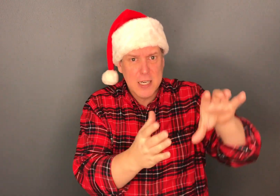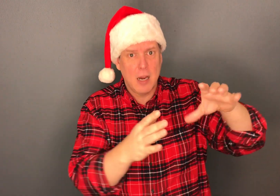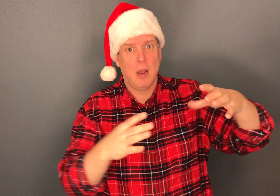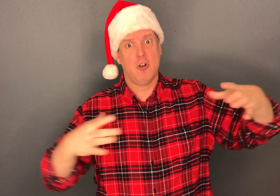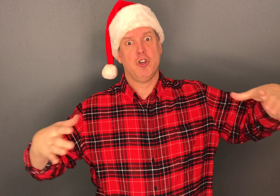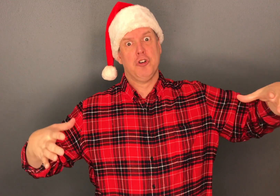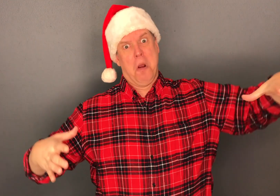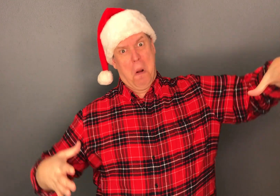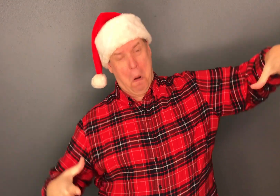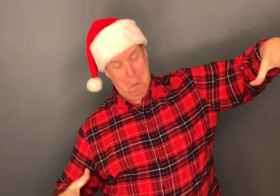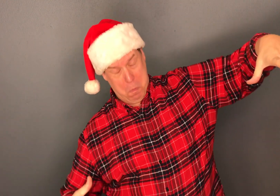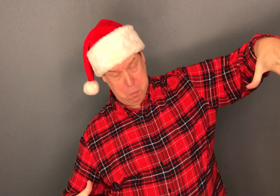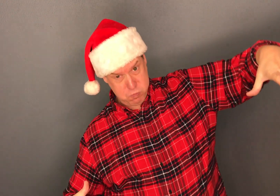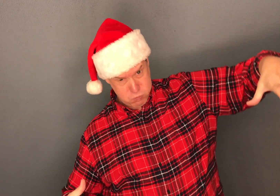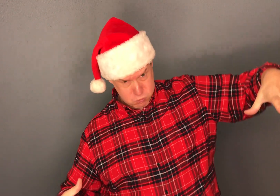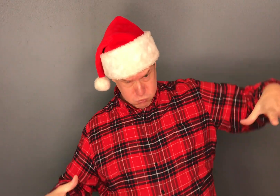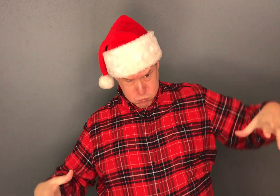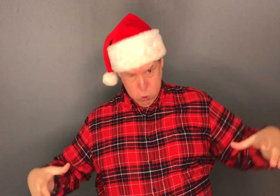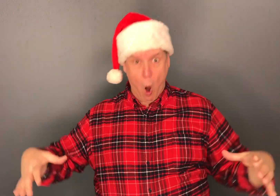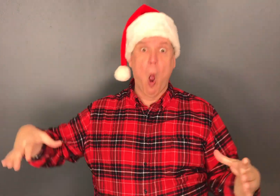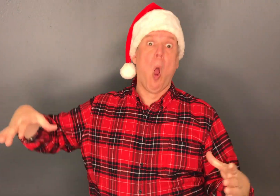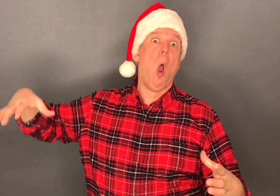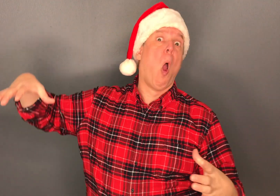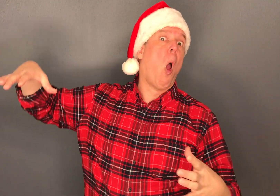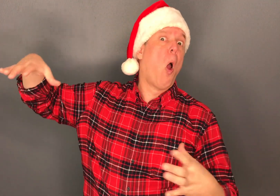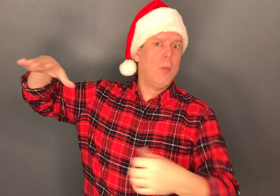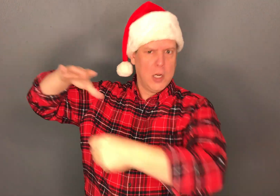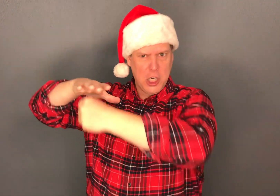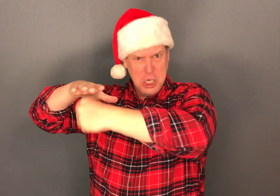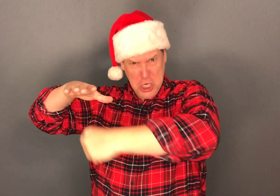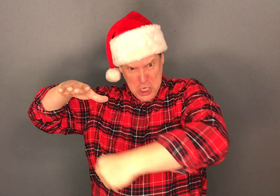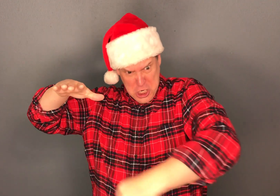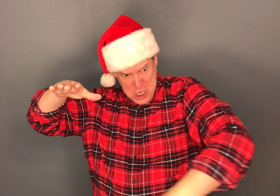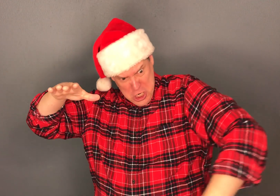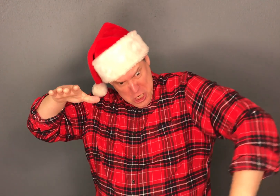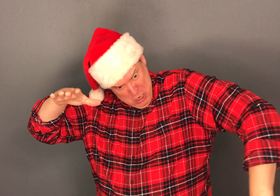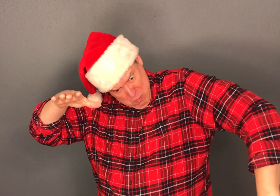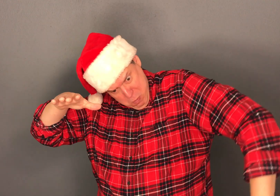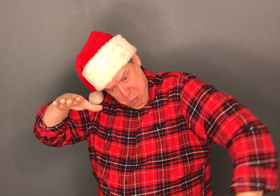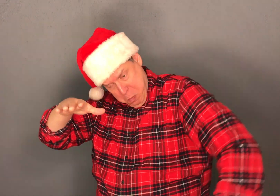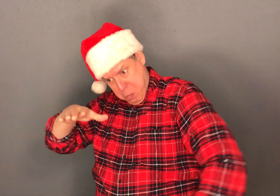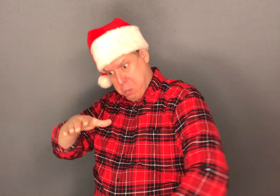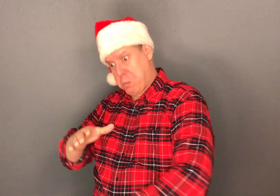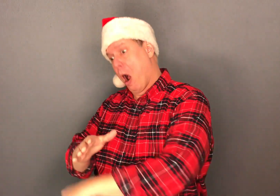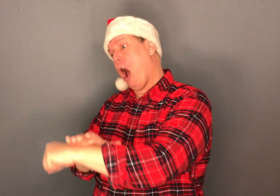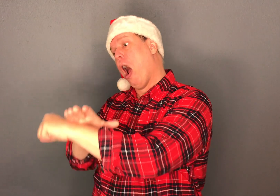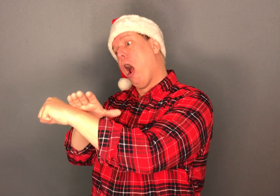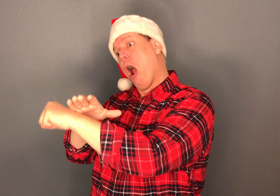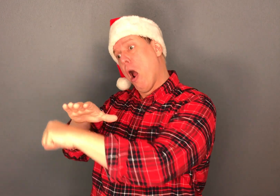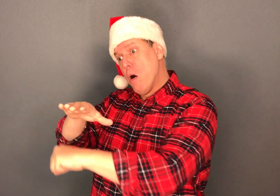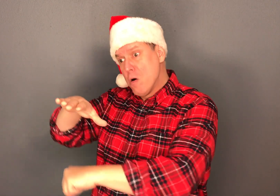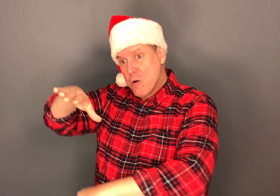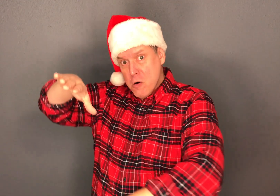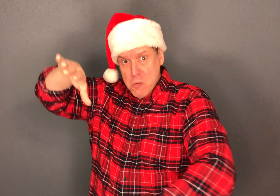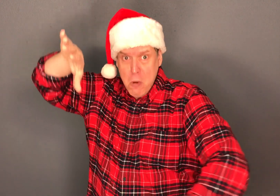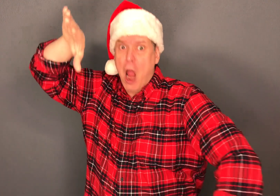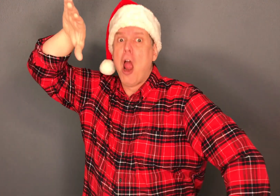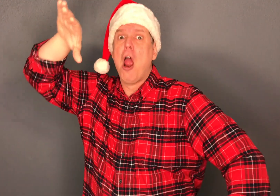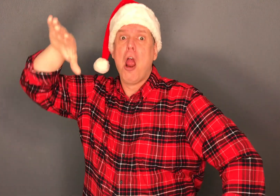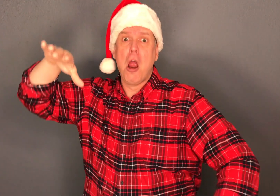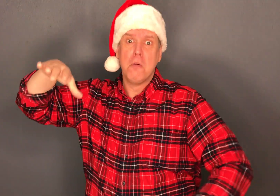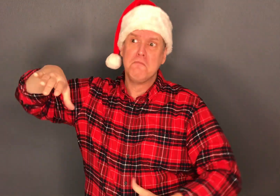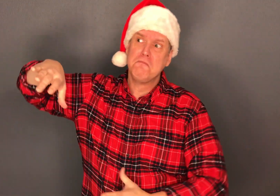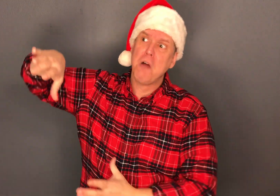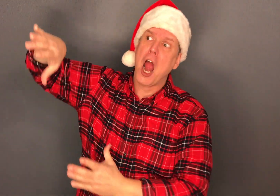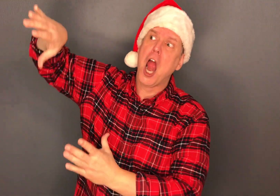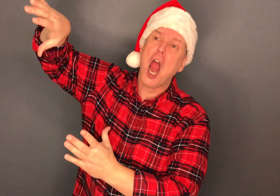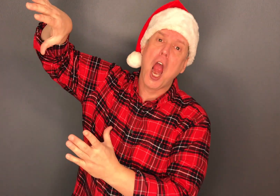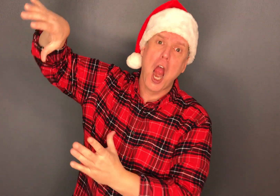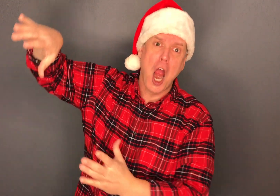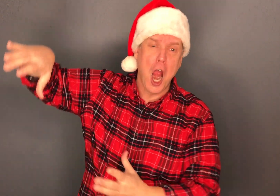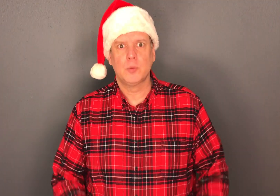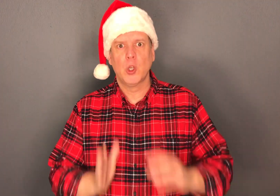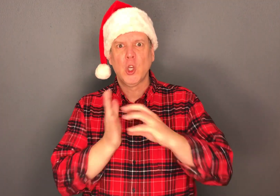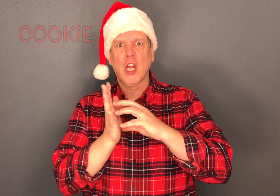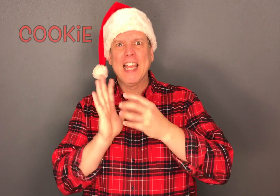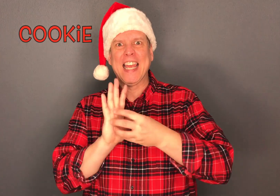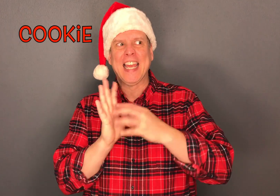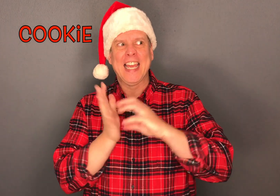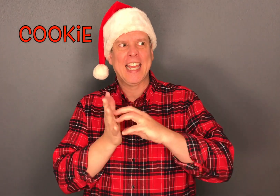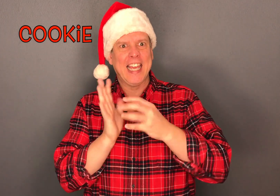ways it can be a really big like this